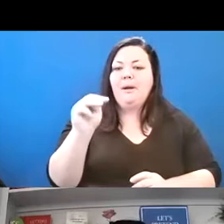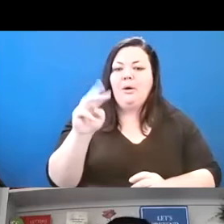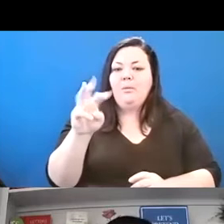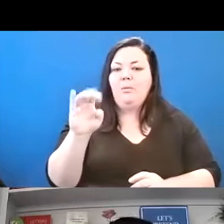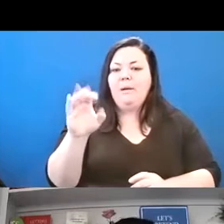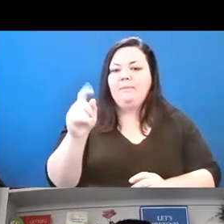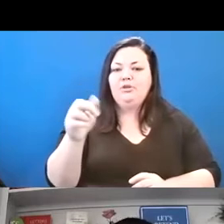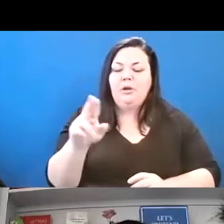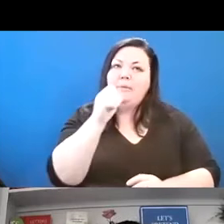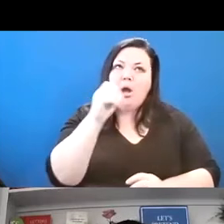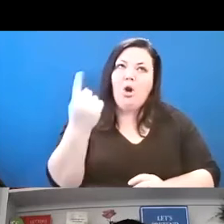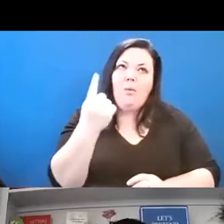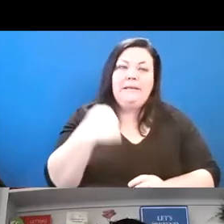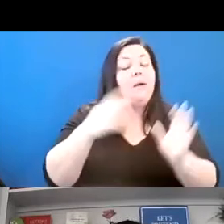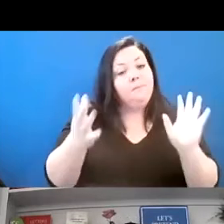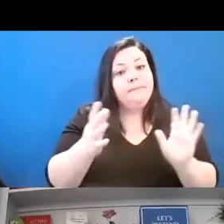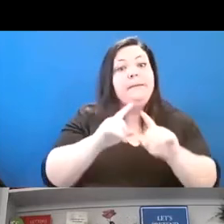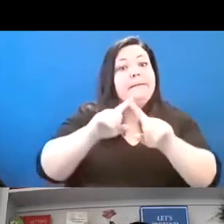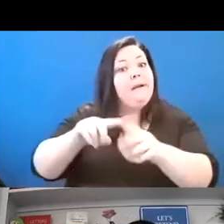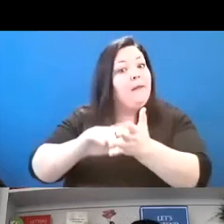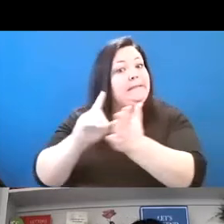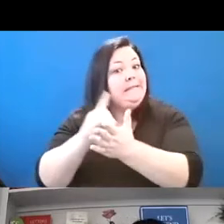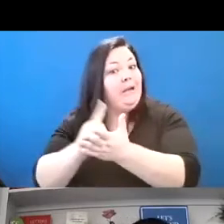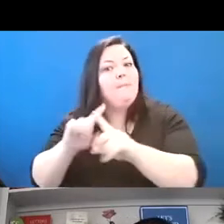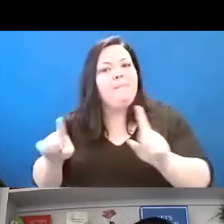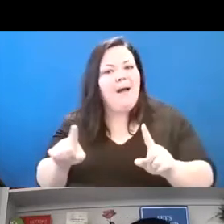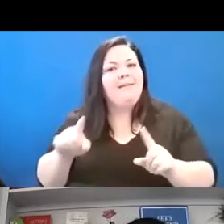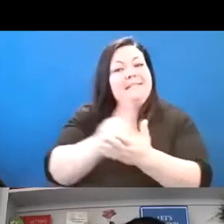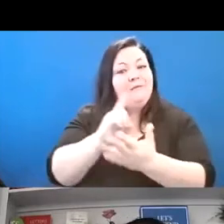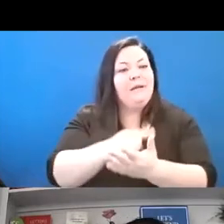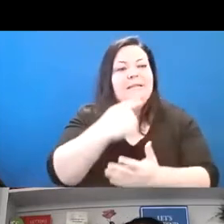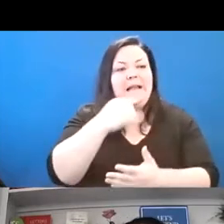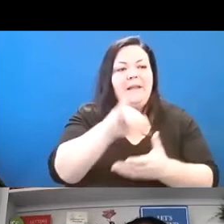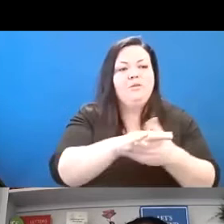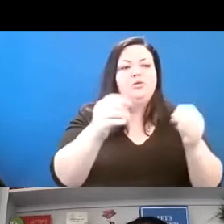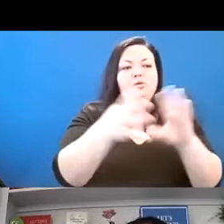according to the dictionary but miram webster says it's stories involving popular fictional